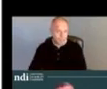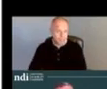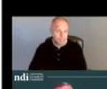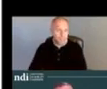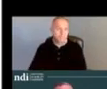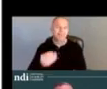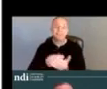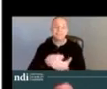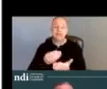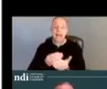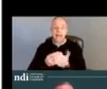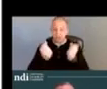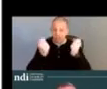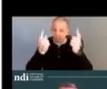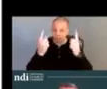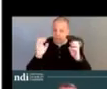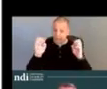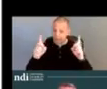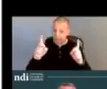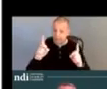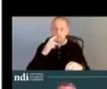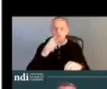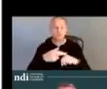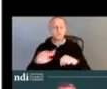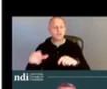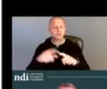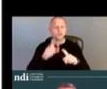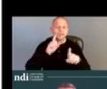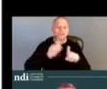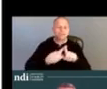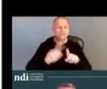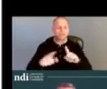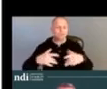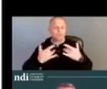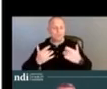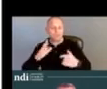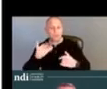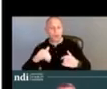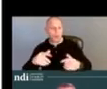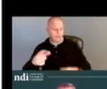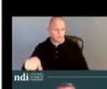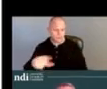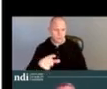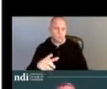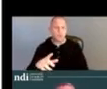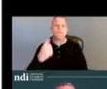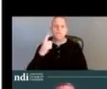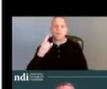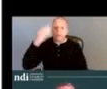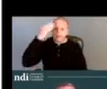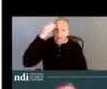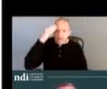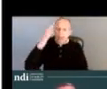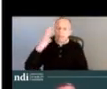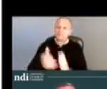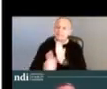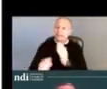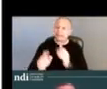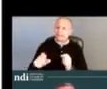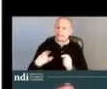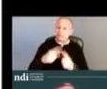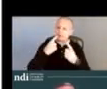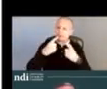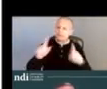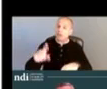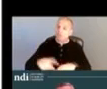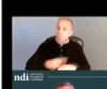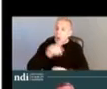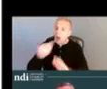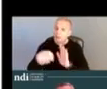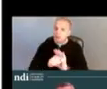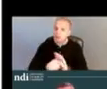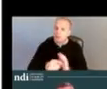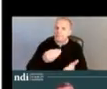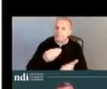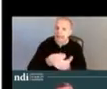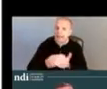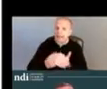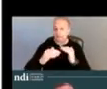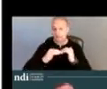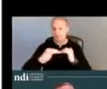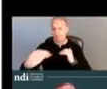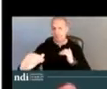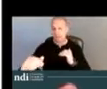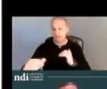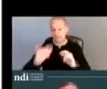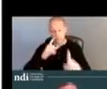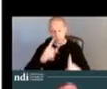the youth program. Financial literacy with the knowledge and skills to receive long-term.